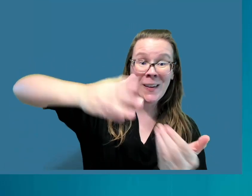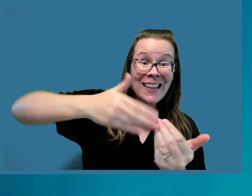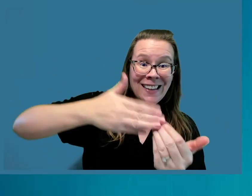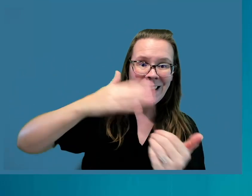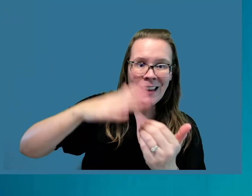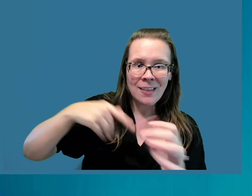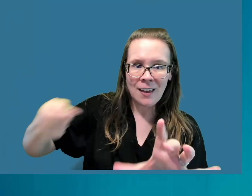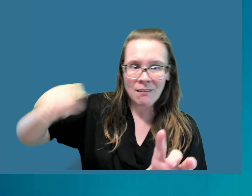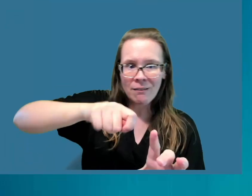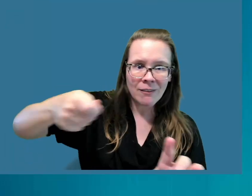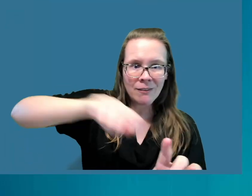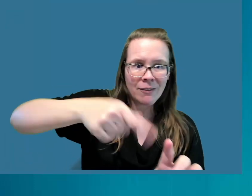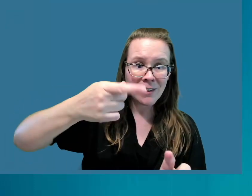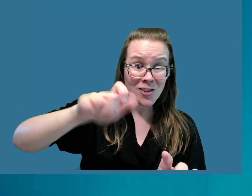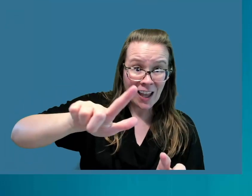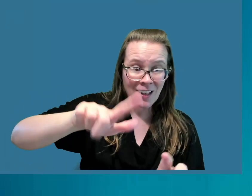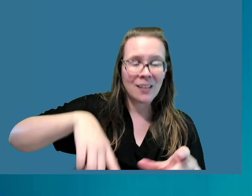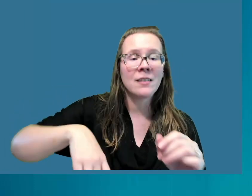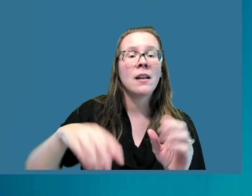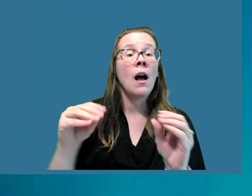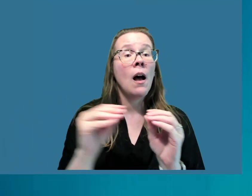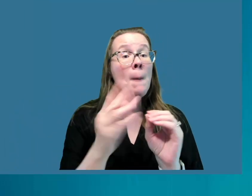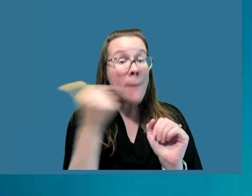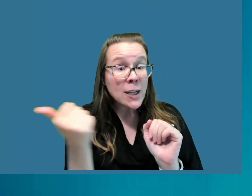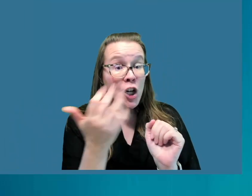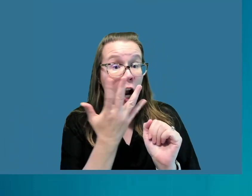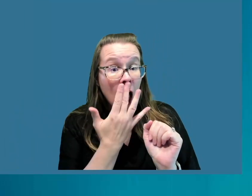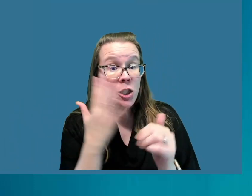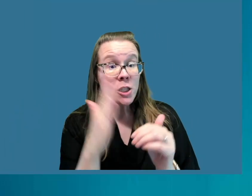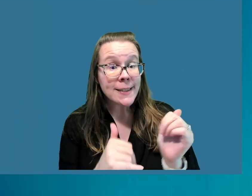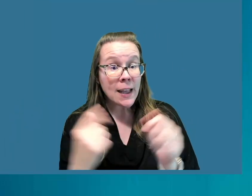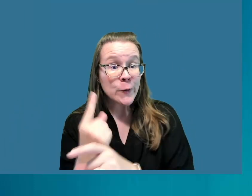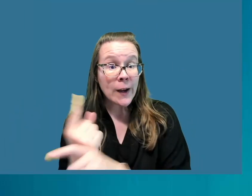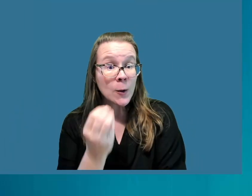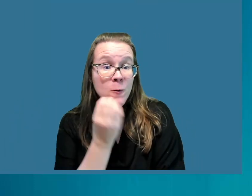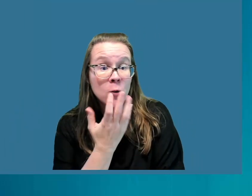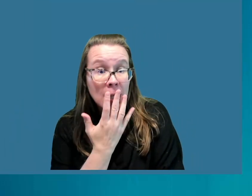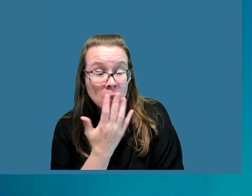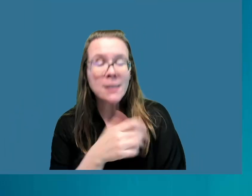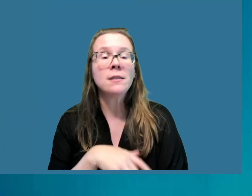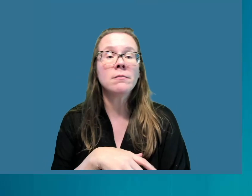really easy (versus trying to scoop out coloring from a gel container). And then,